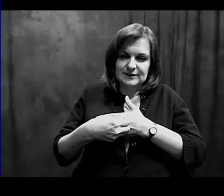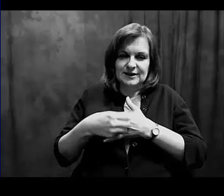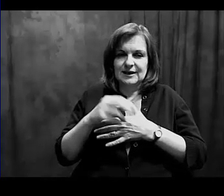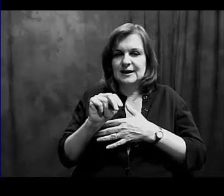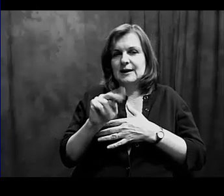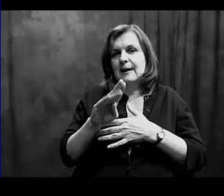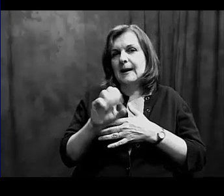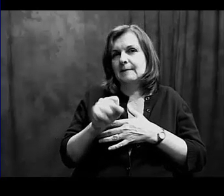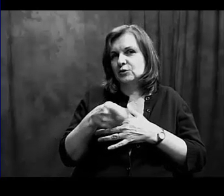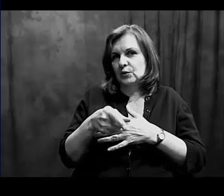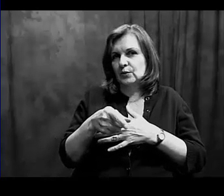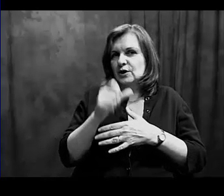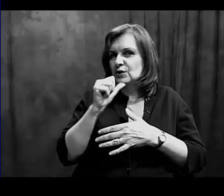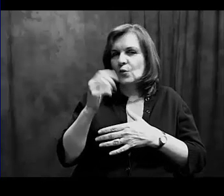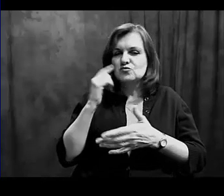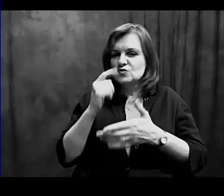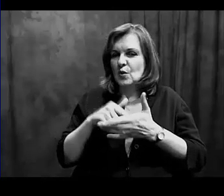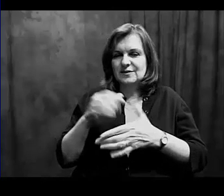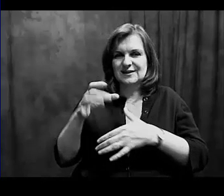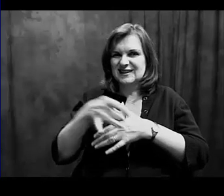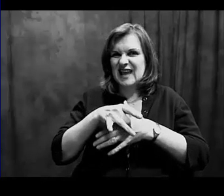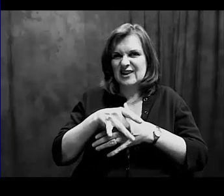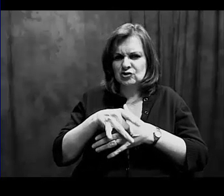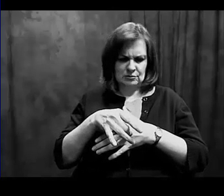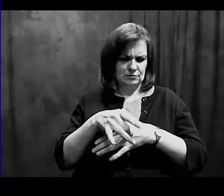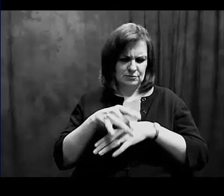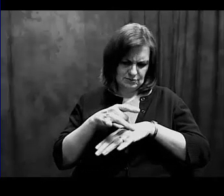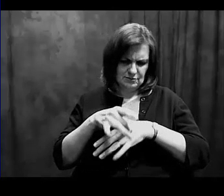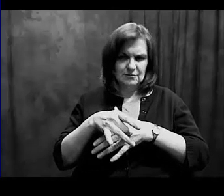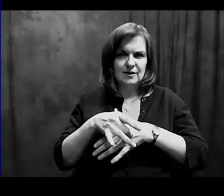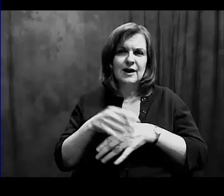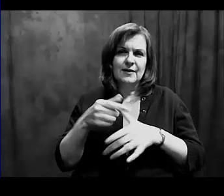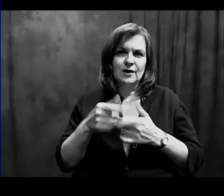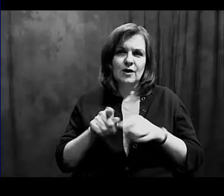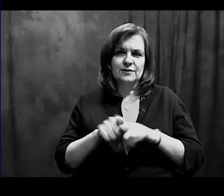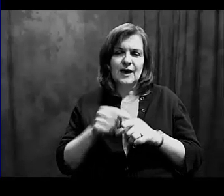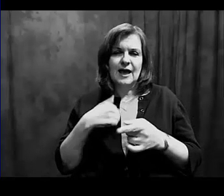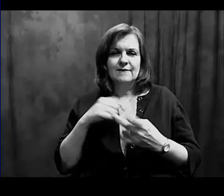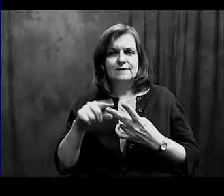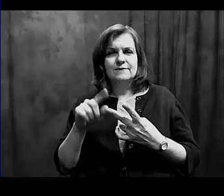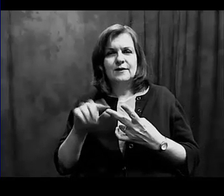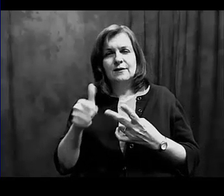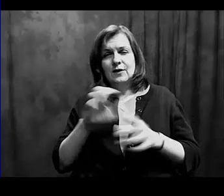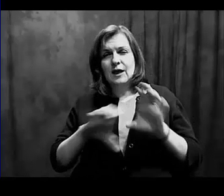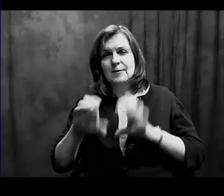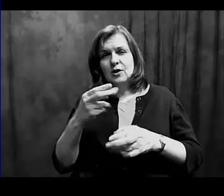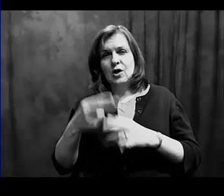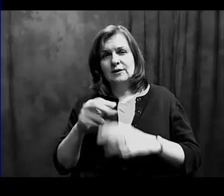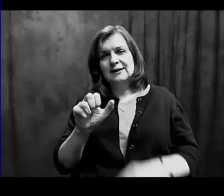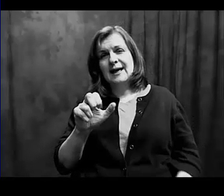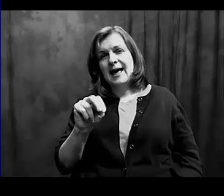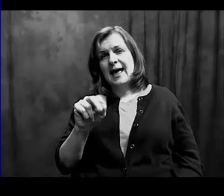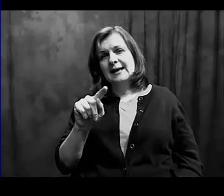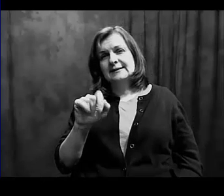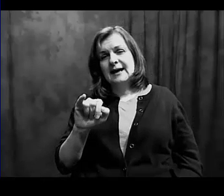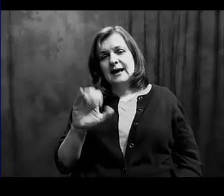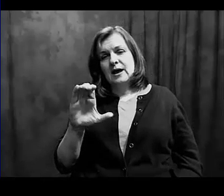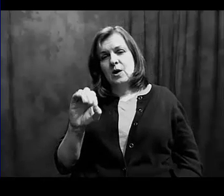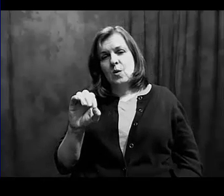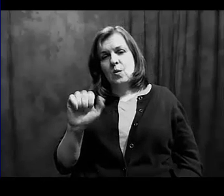even know that they've attached! that's fun! They also have an anticoagulant what the heck is that!?!?